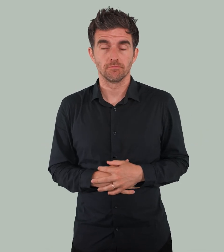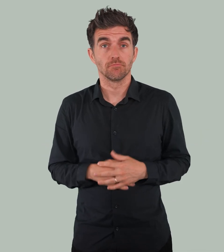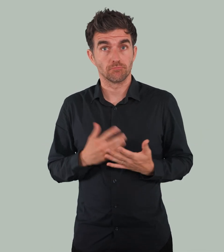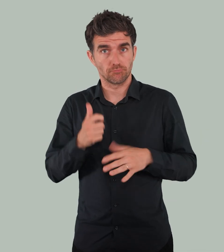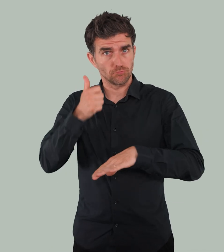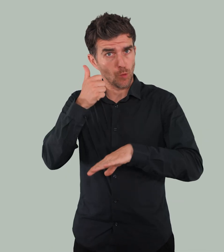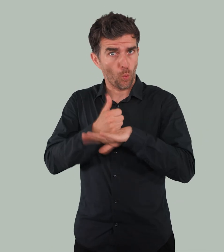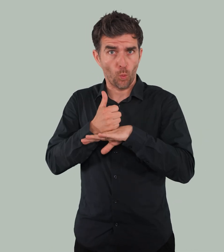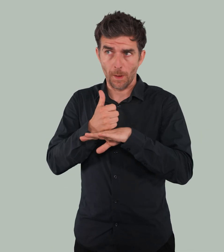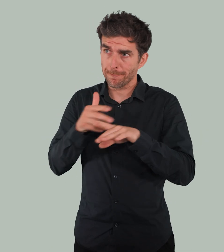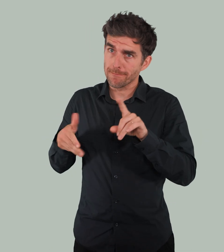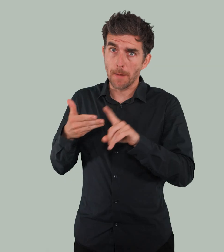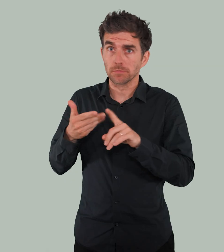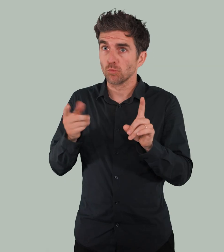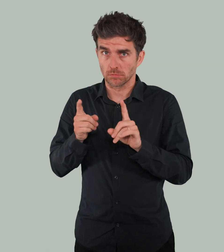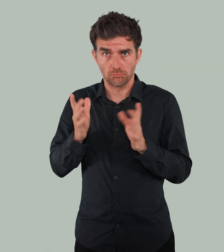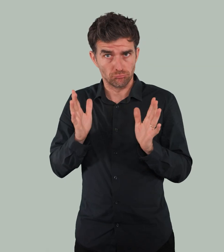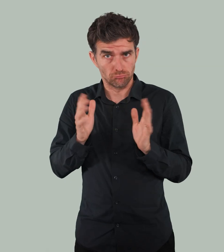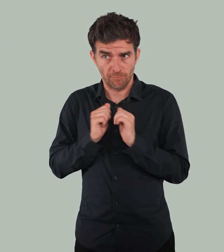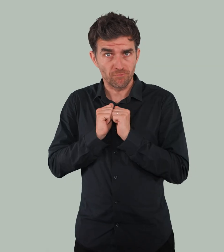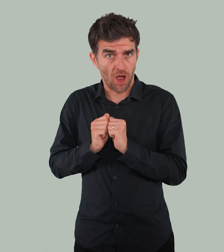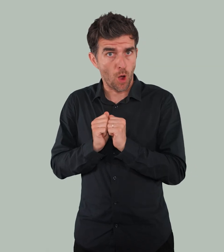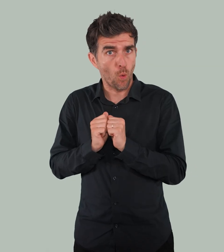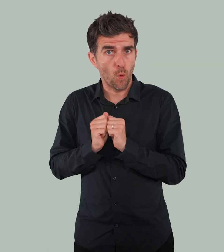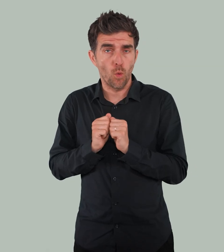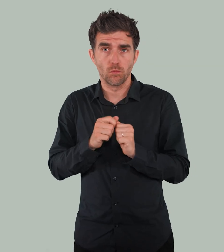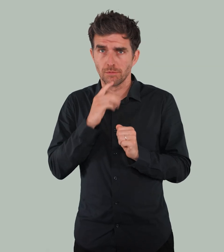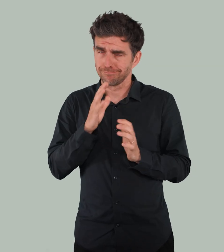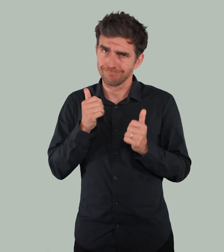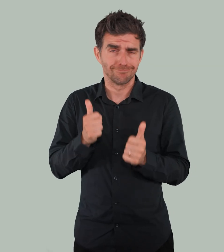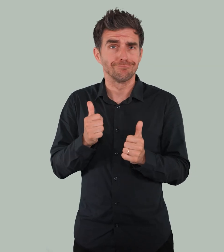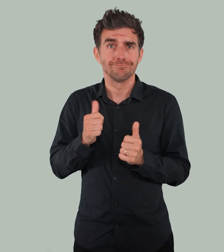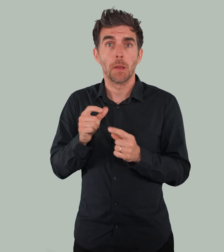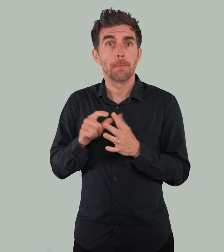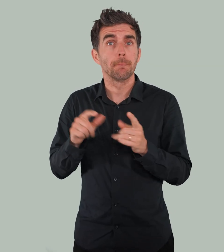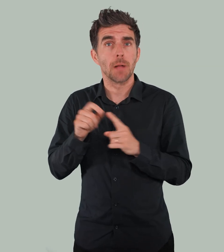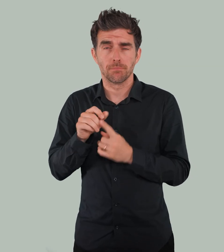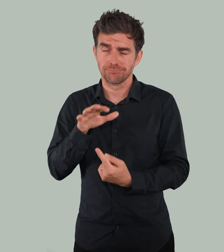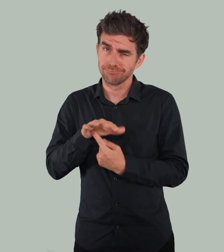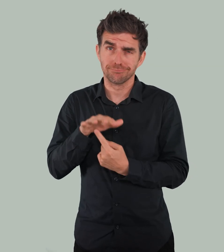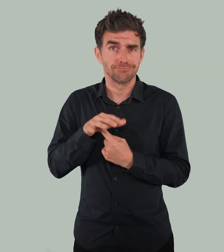Core purpose is widely valued: Respondents strongly recognise PIP as an essential